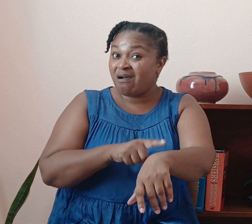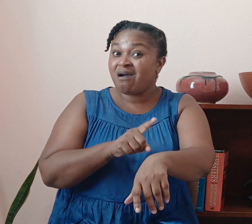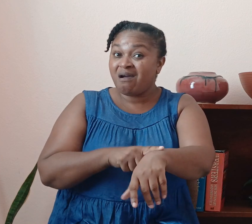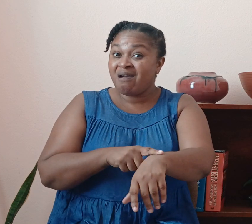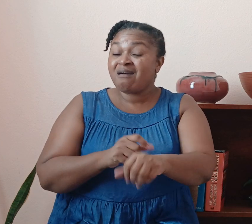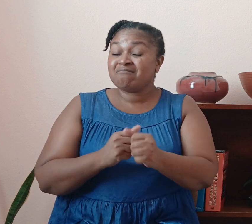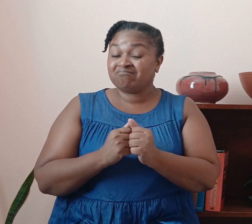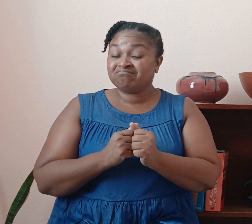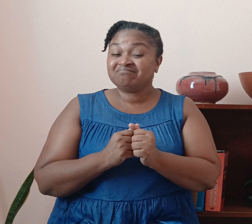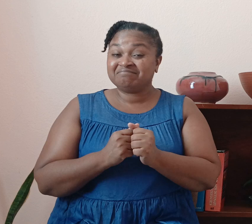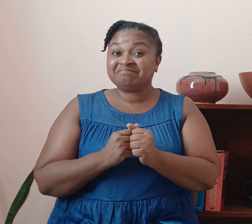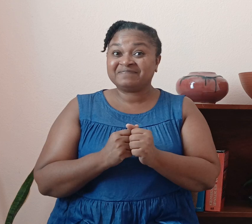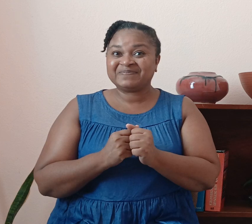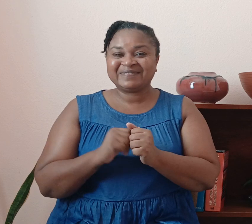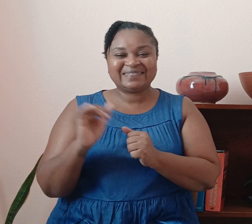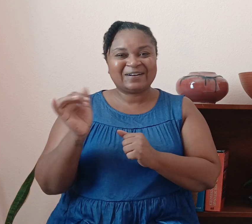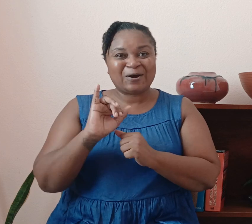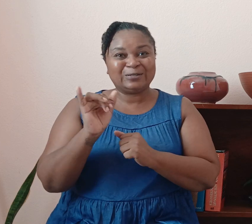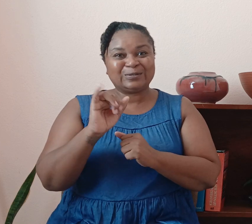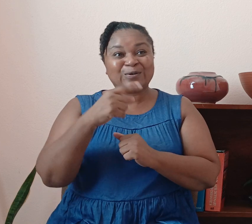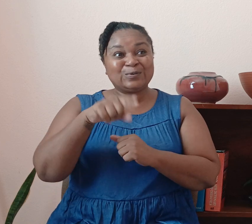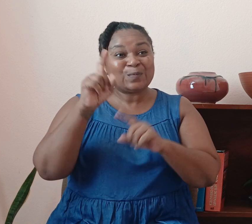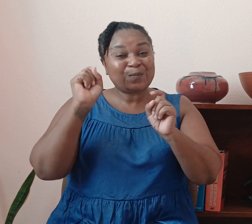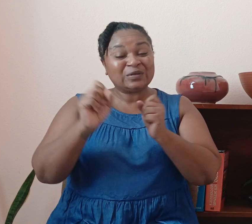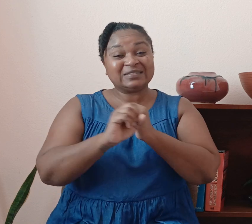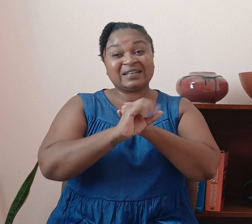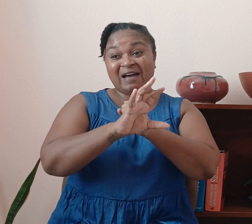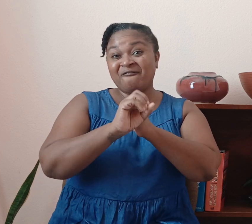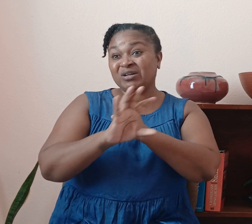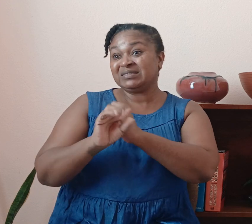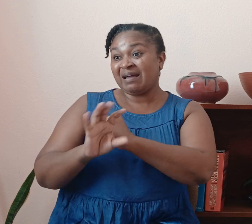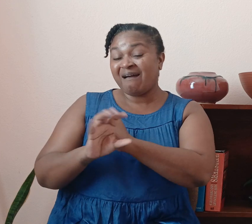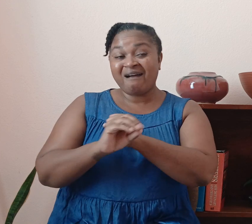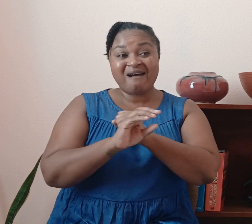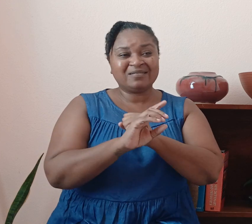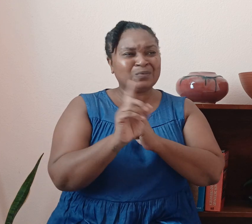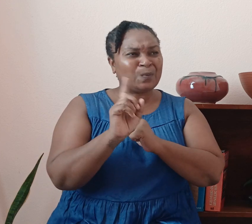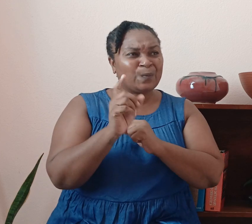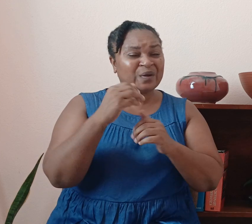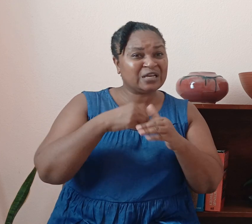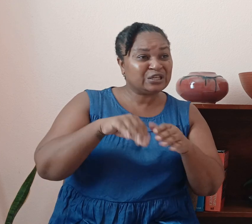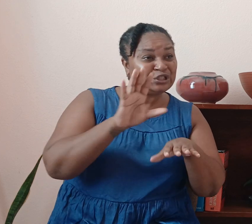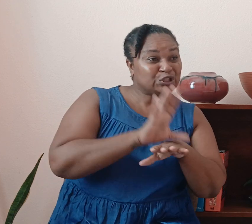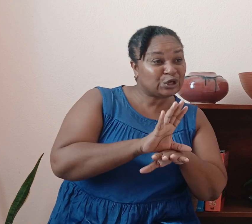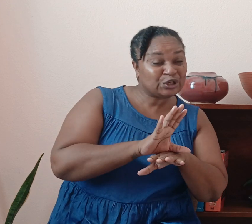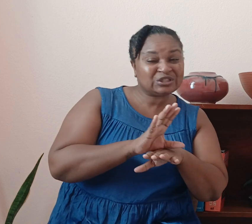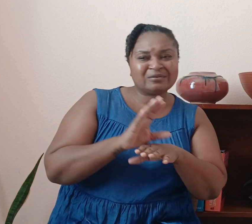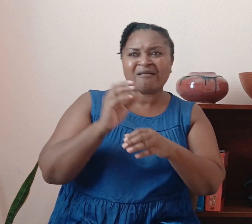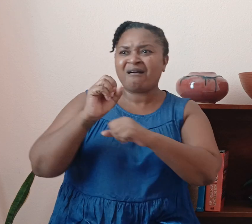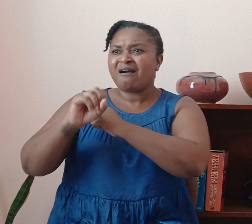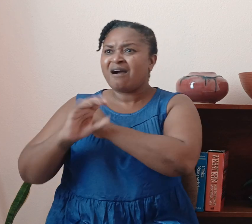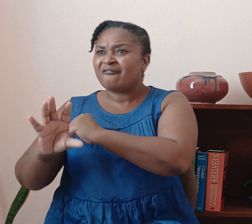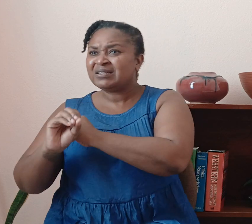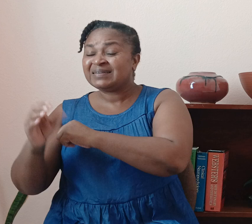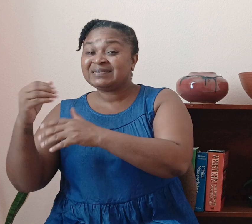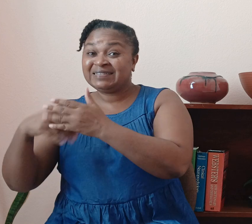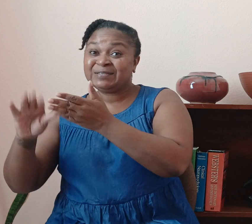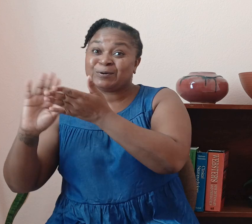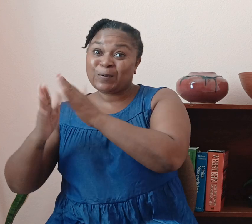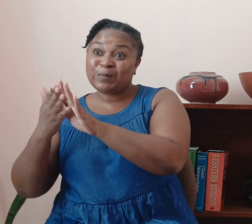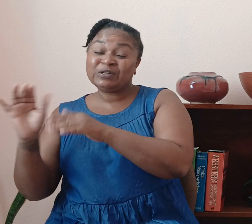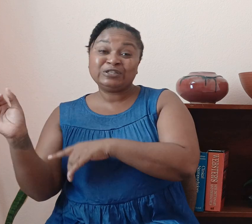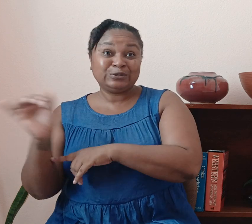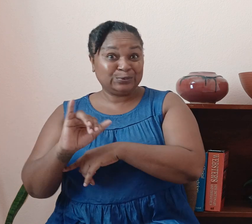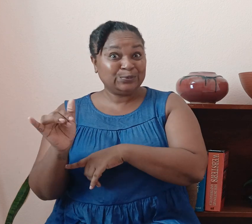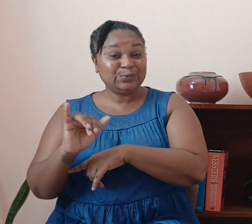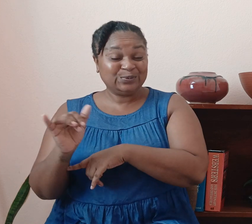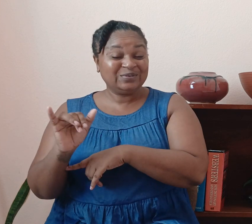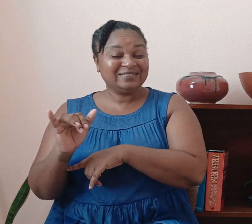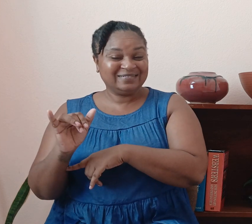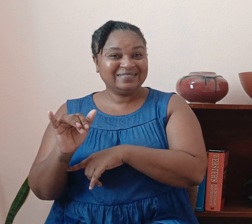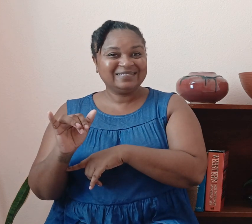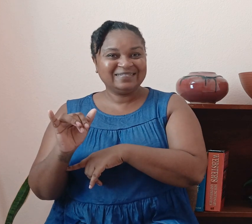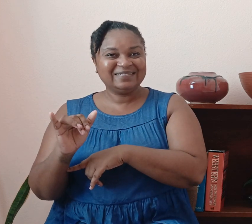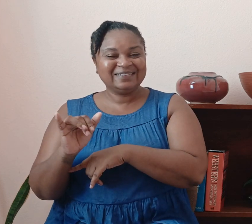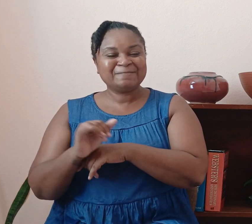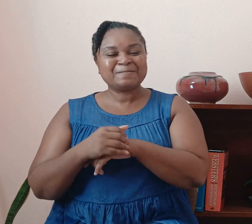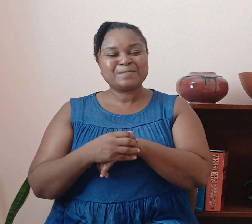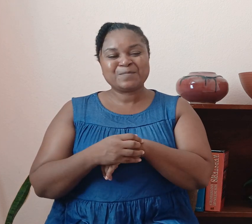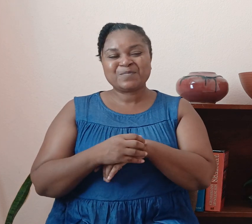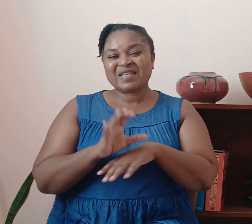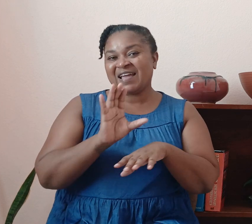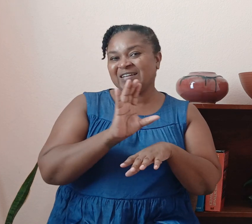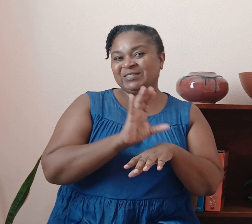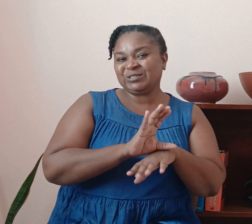You must also advertise the event in your church and community. Church and community members must